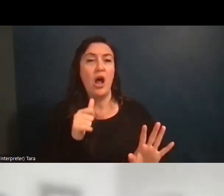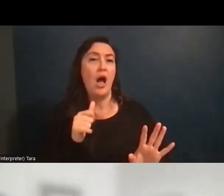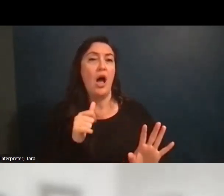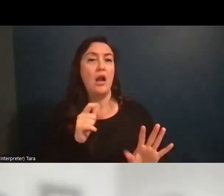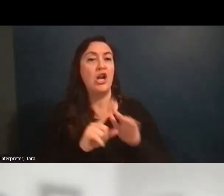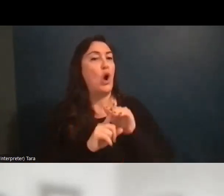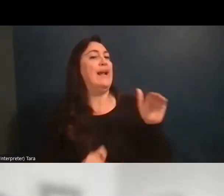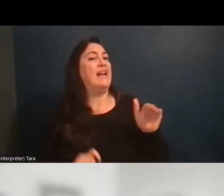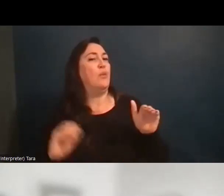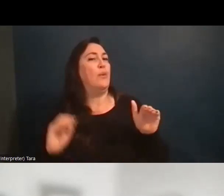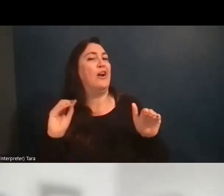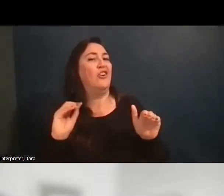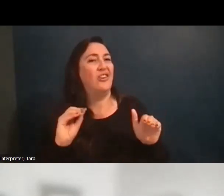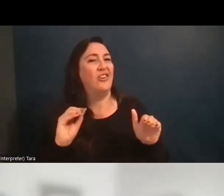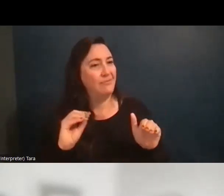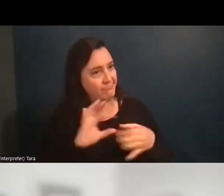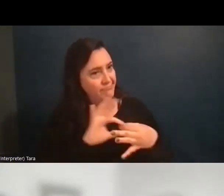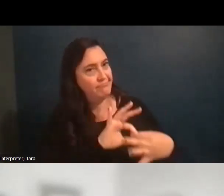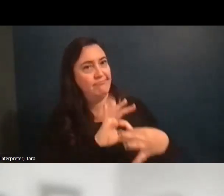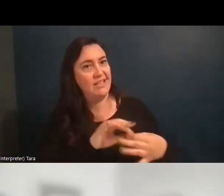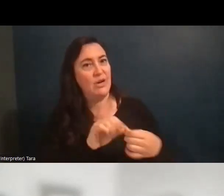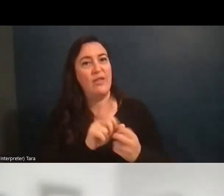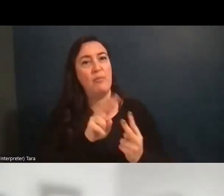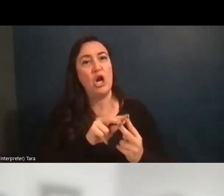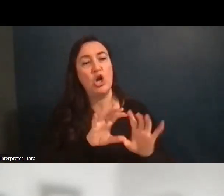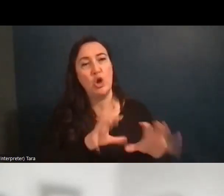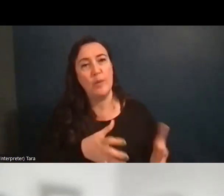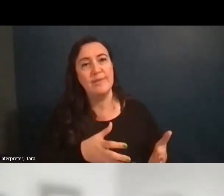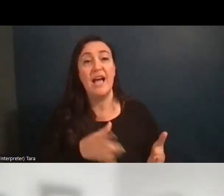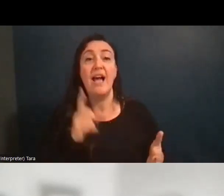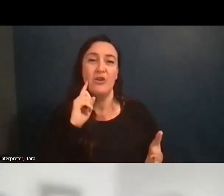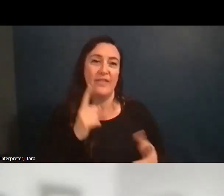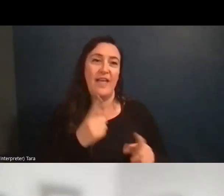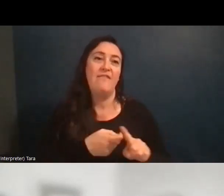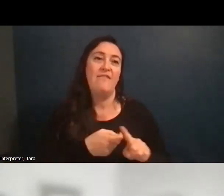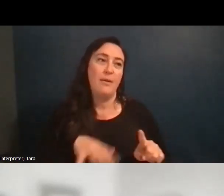And I've heard that from some of the SAS projects that we work